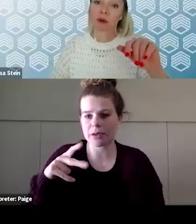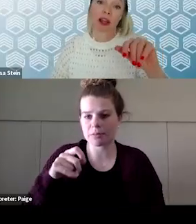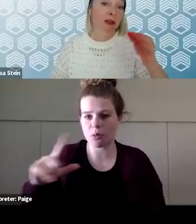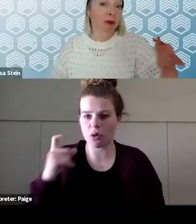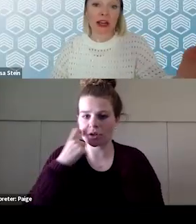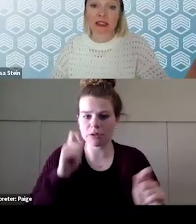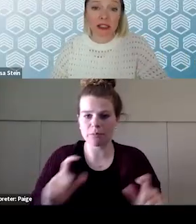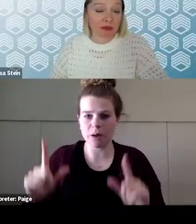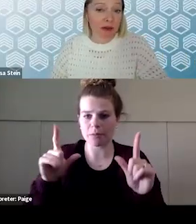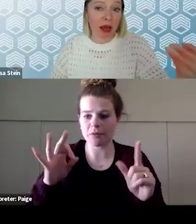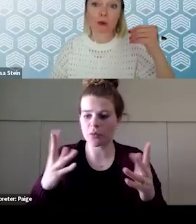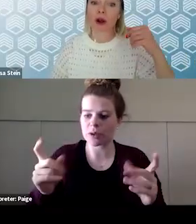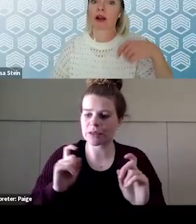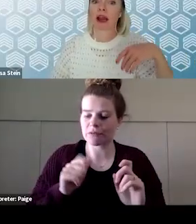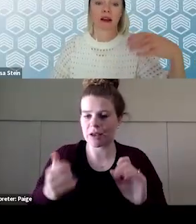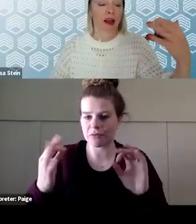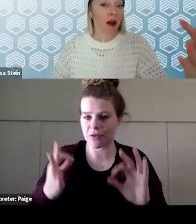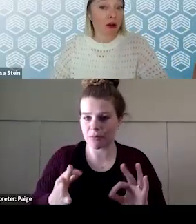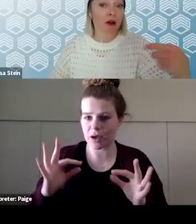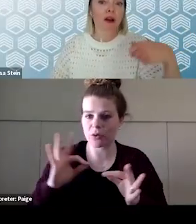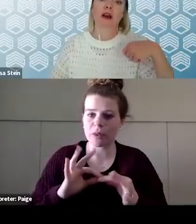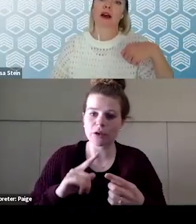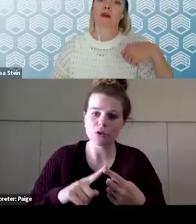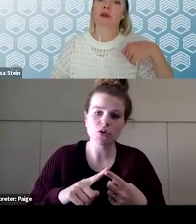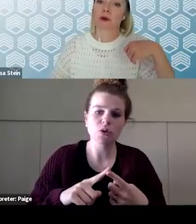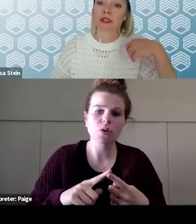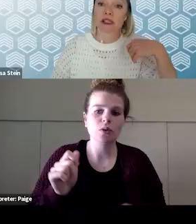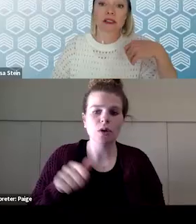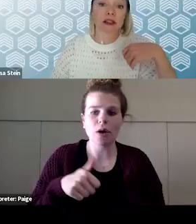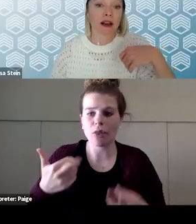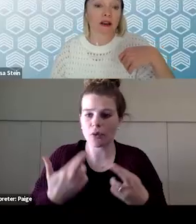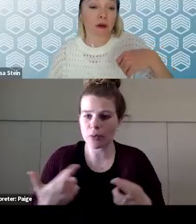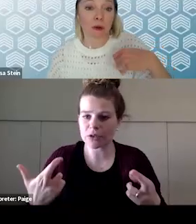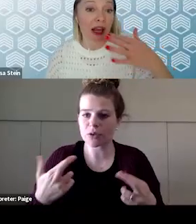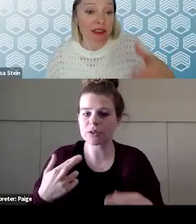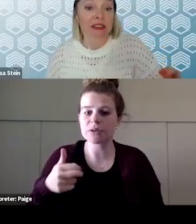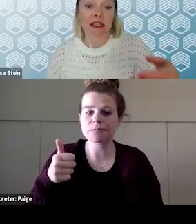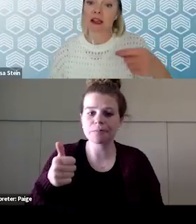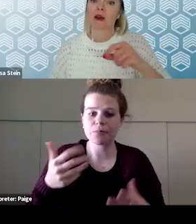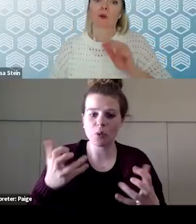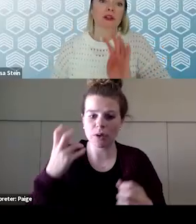if you would like to provide us any feedback regarding other resources that you would like to see.